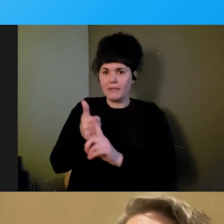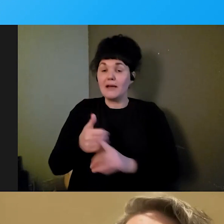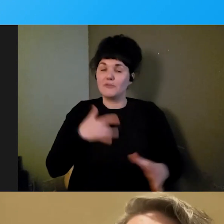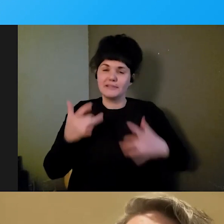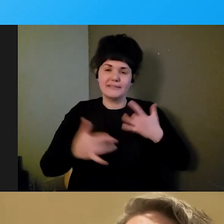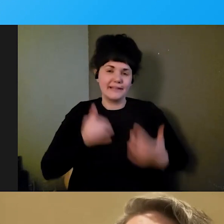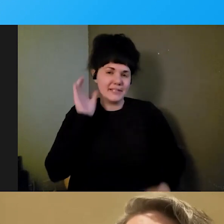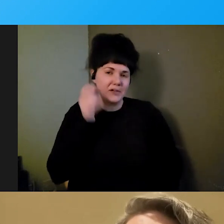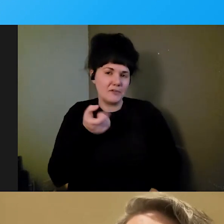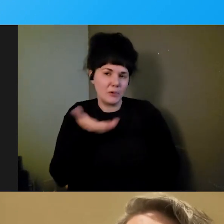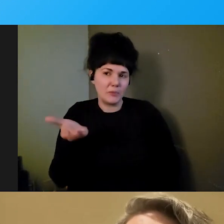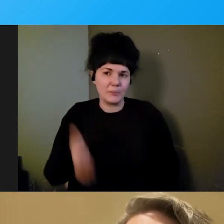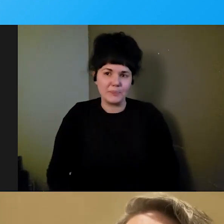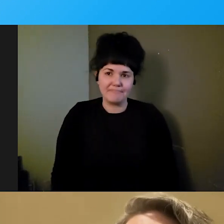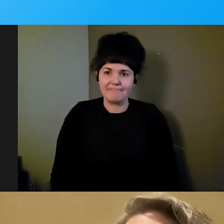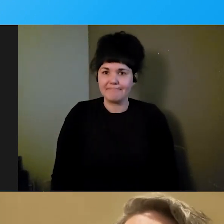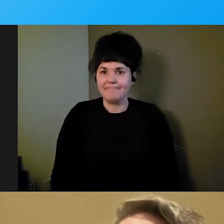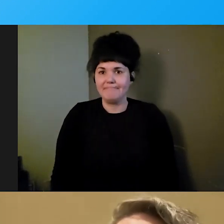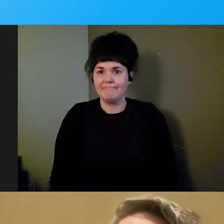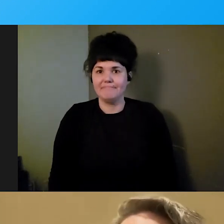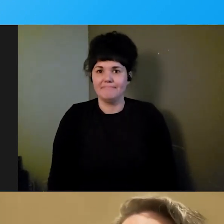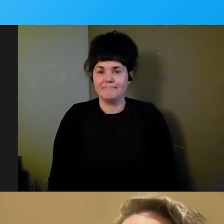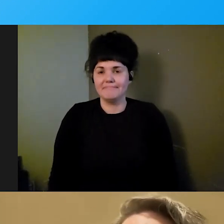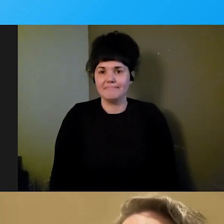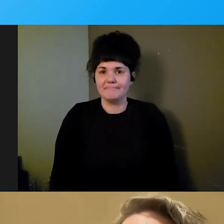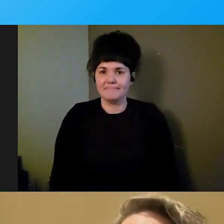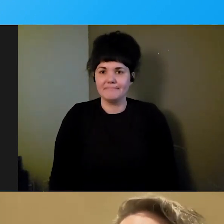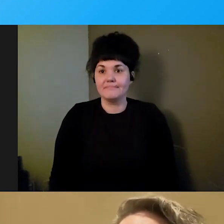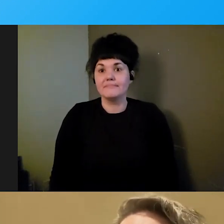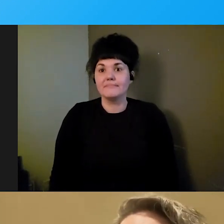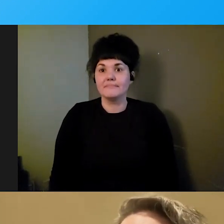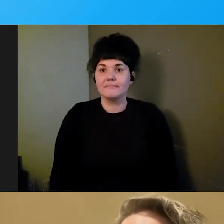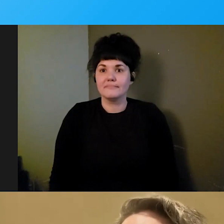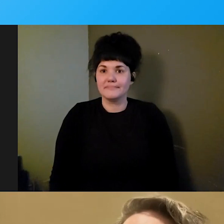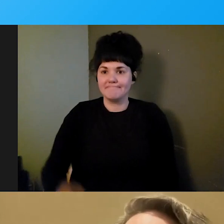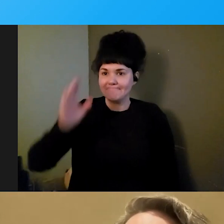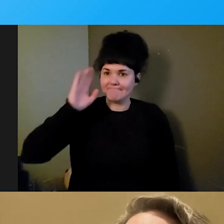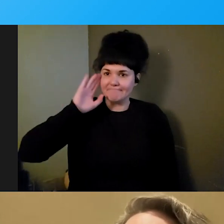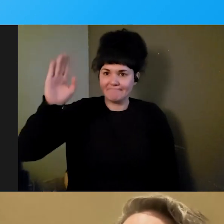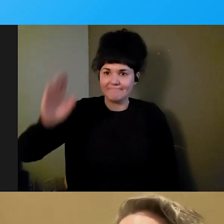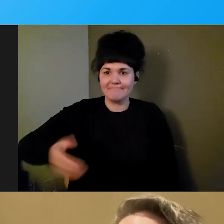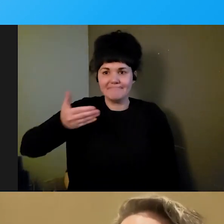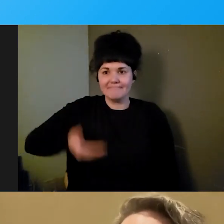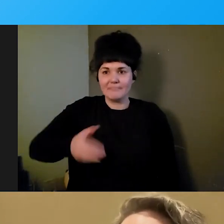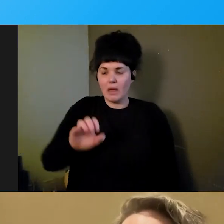are so excited to hear from you. This is